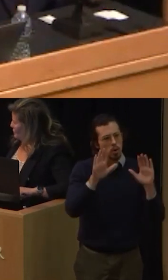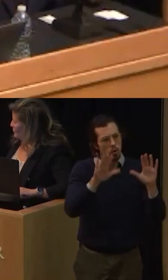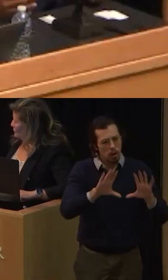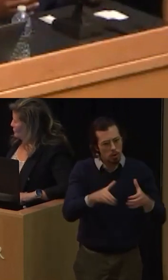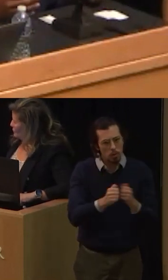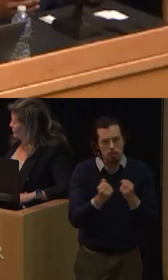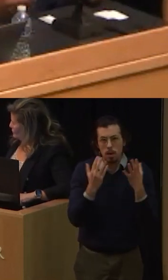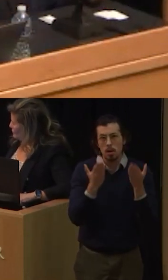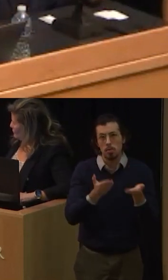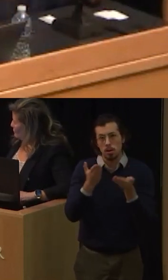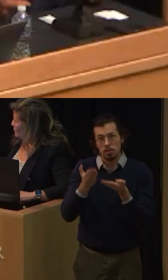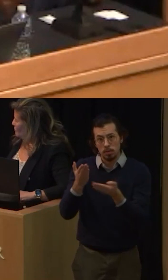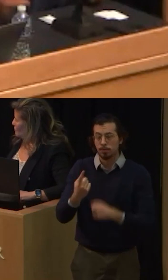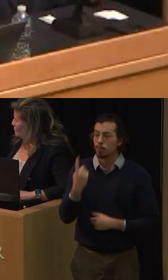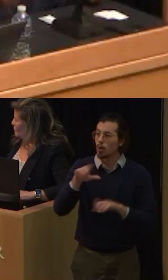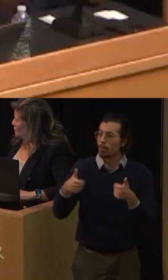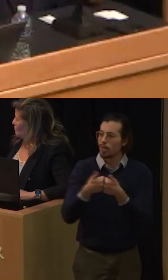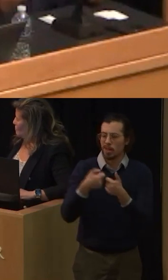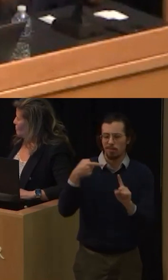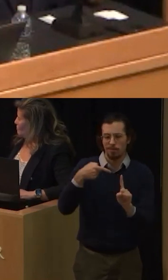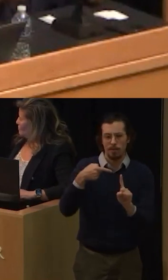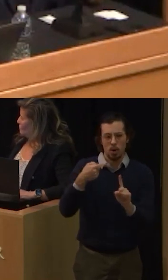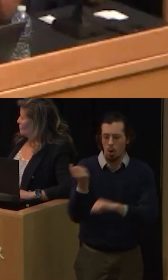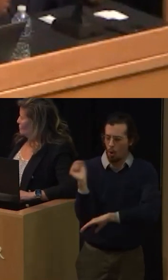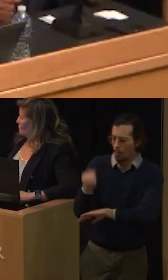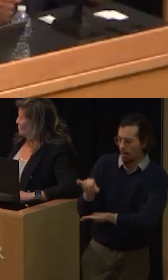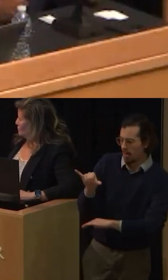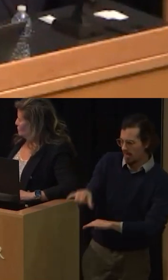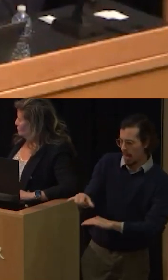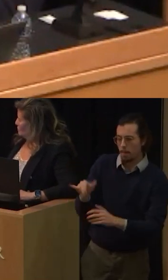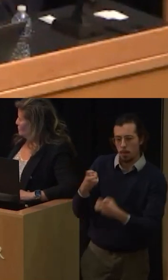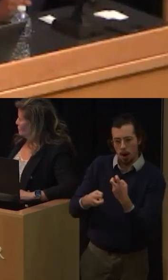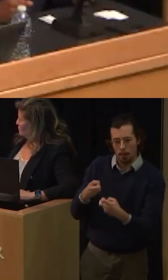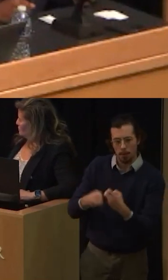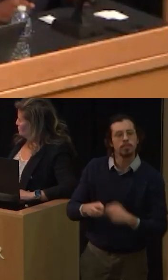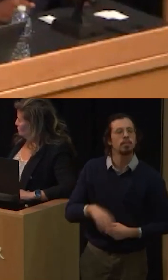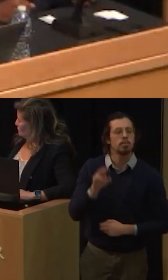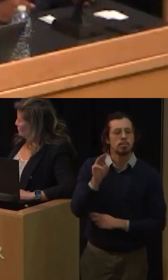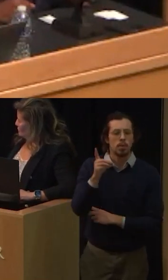but one of the challenges is overcoming the problem of will. Dr. King said that we have the resources